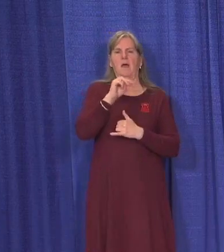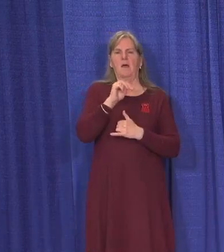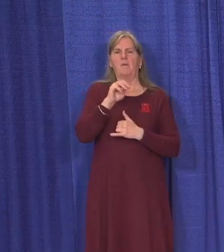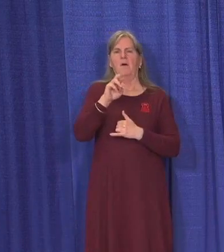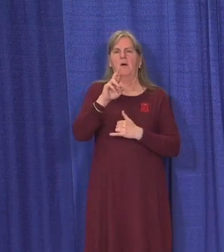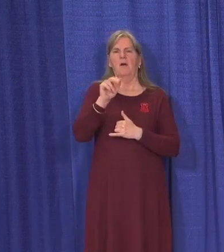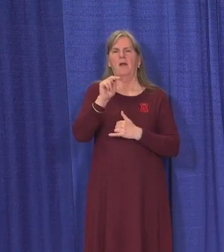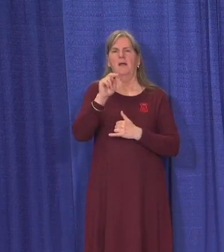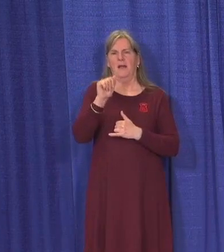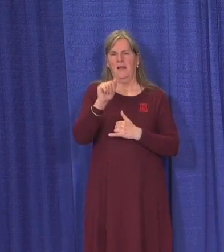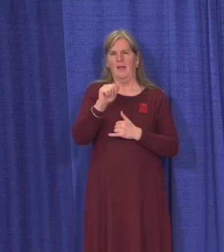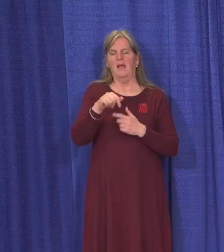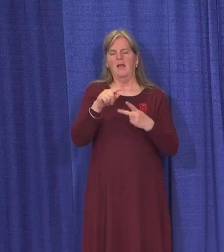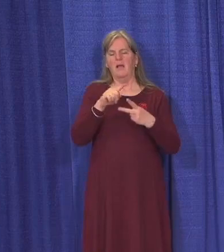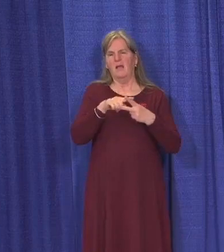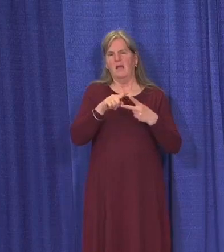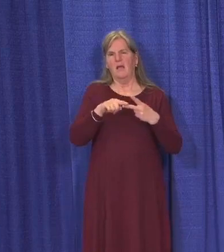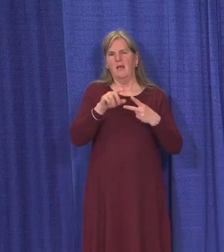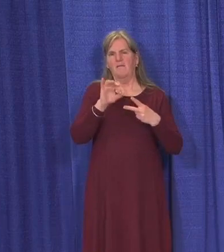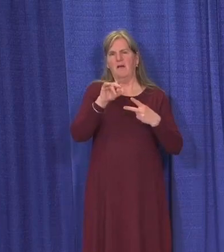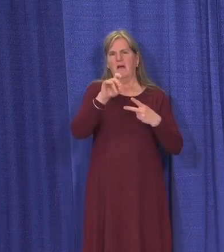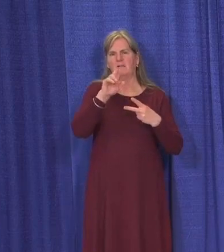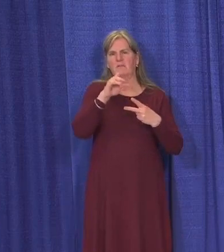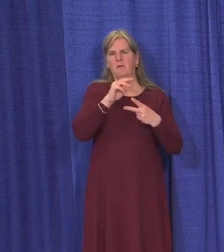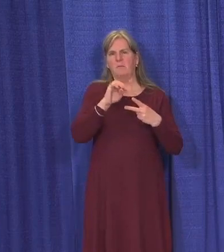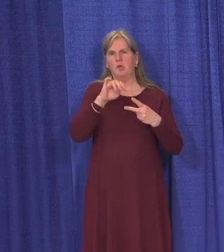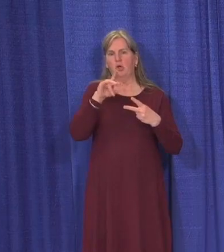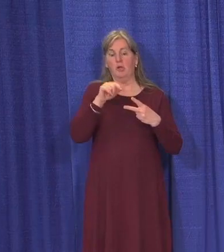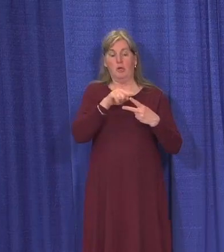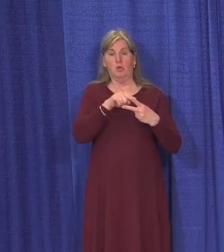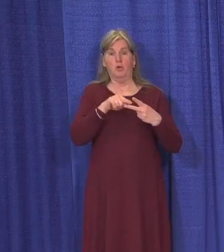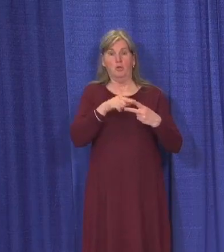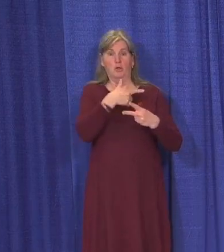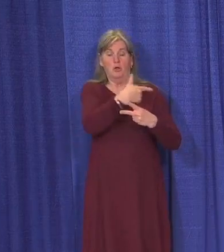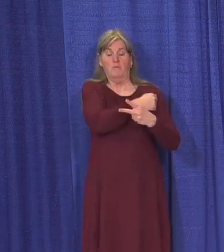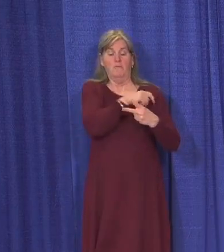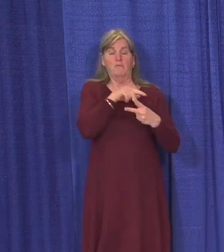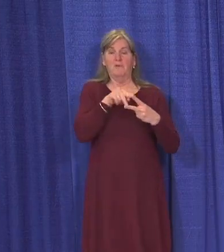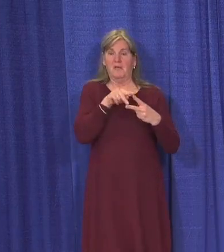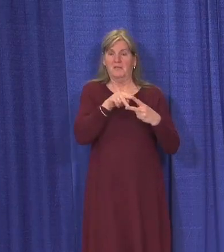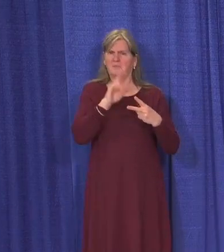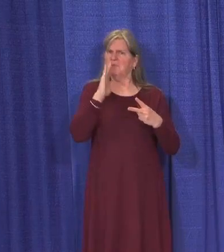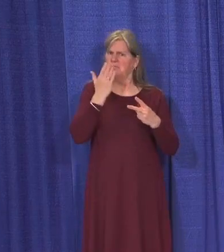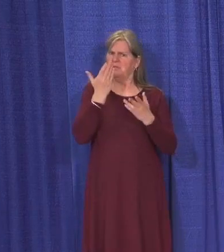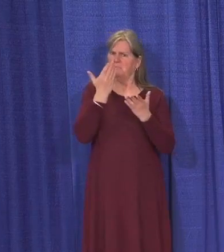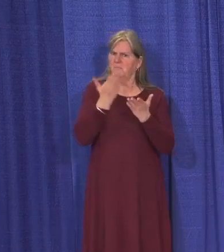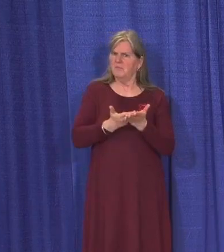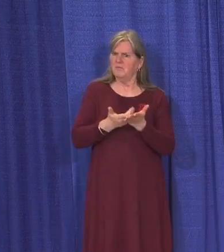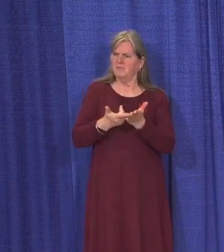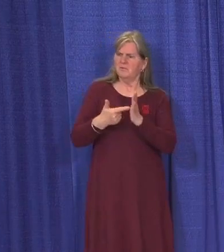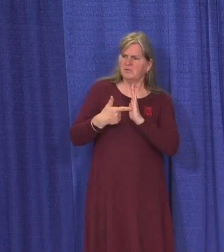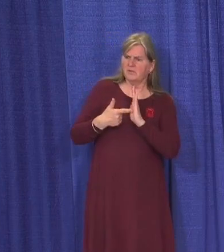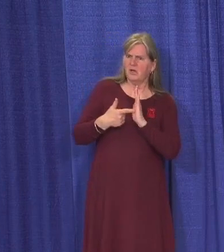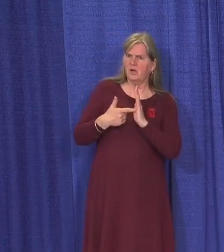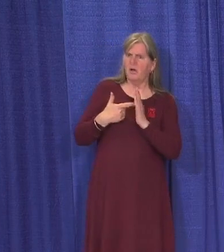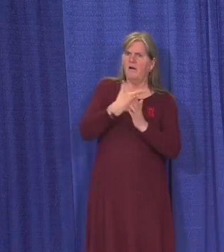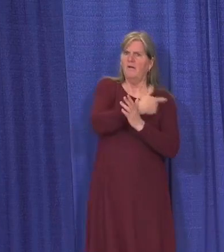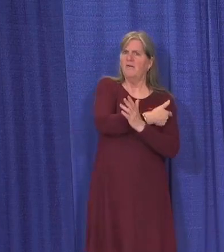circulating variants. The evidence will get better as we go but what we see